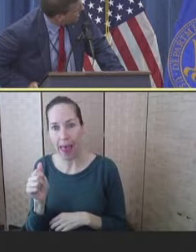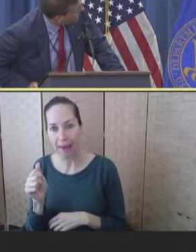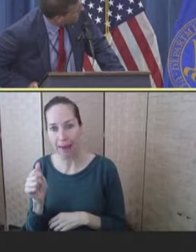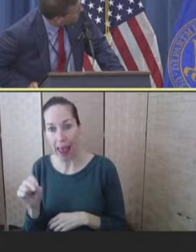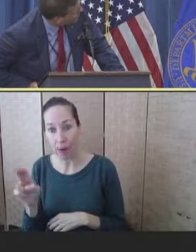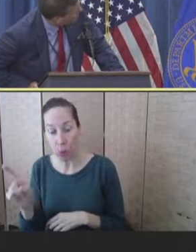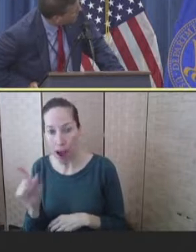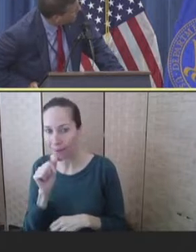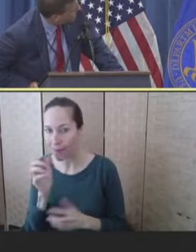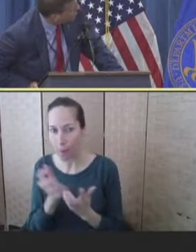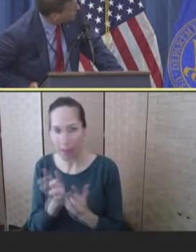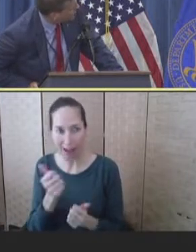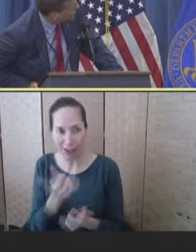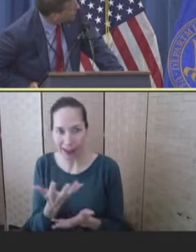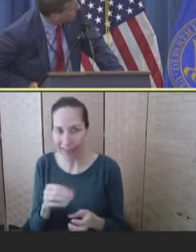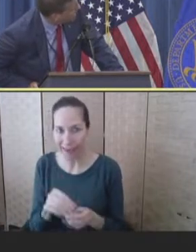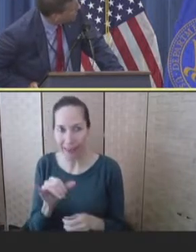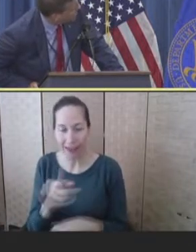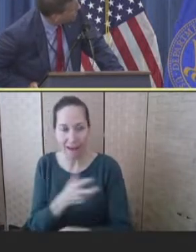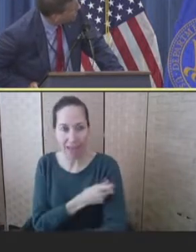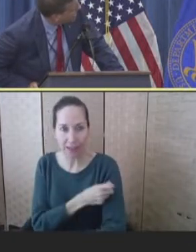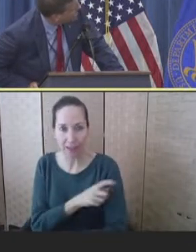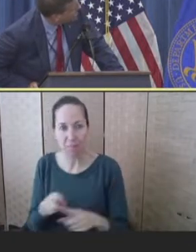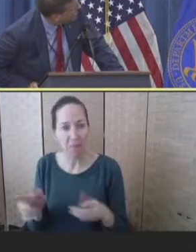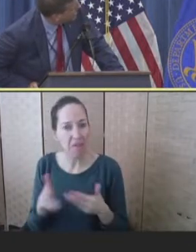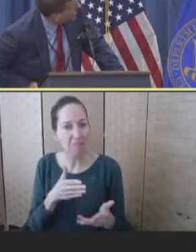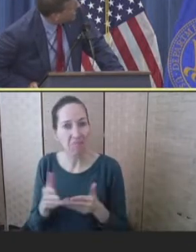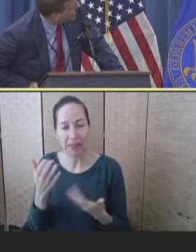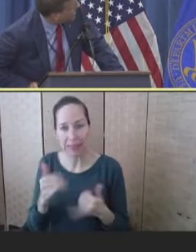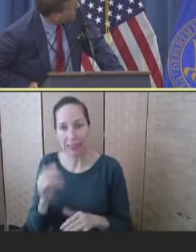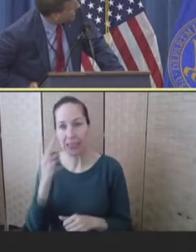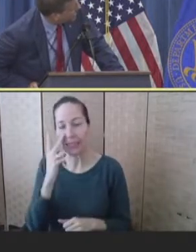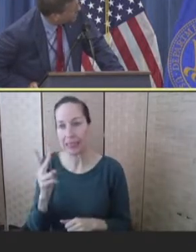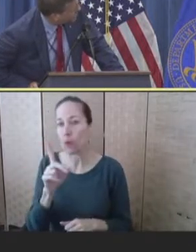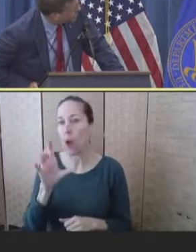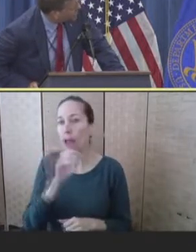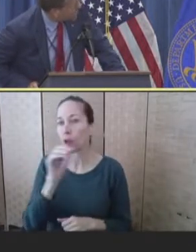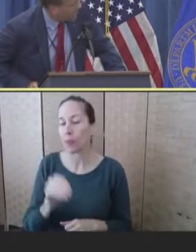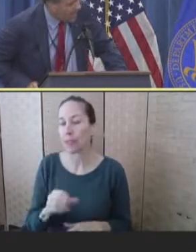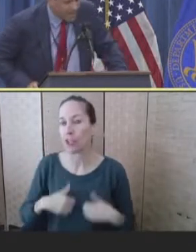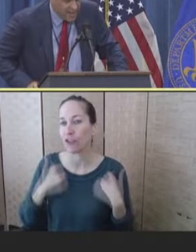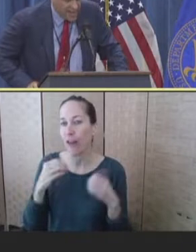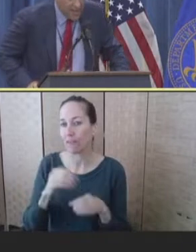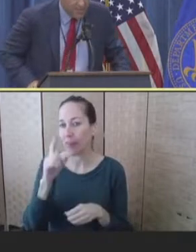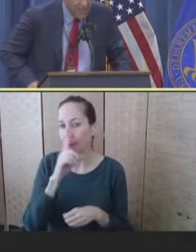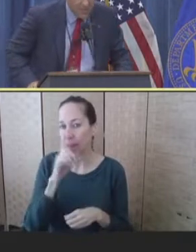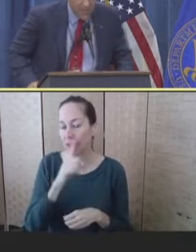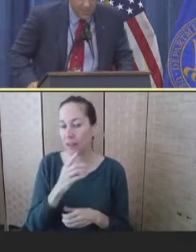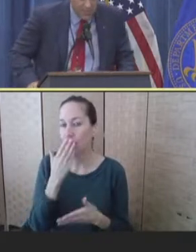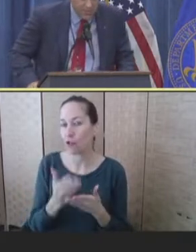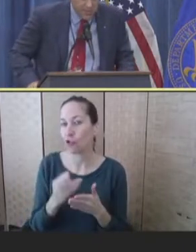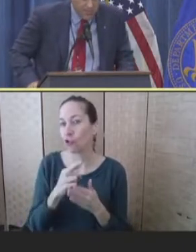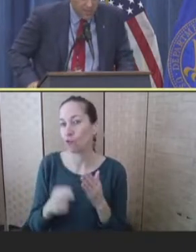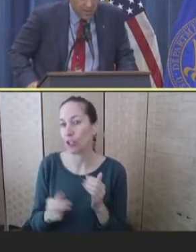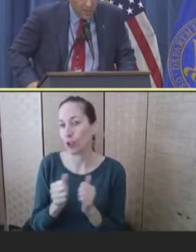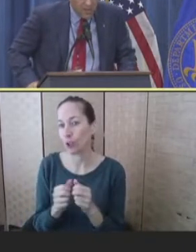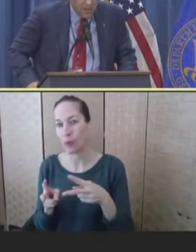Again, we're still seeing 100 percent survival in our mice and getting good results both IN and IM. Next slide, please.